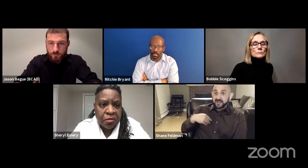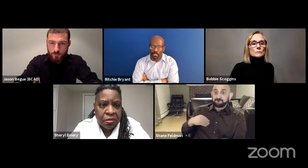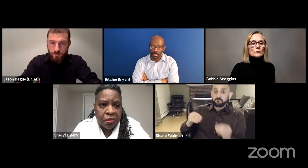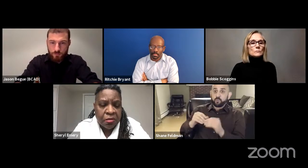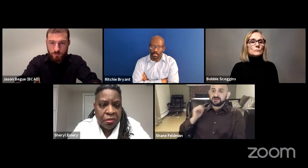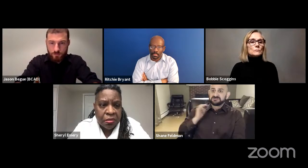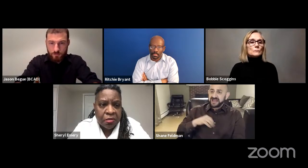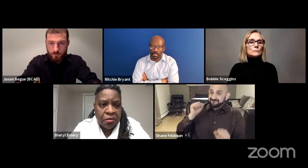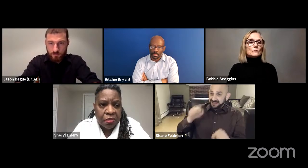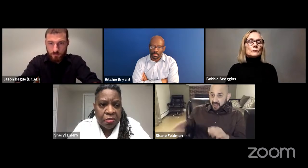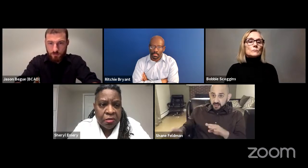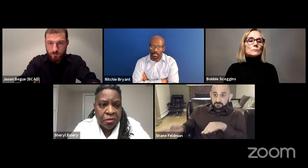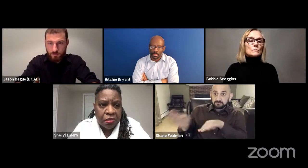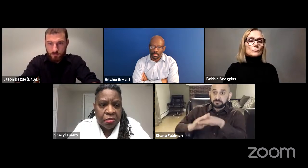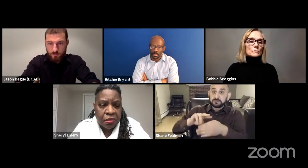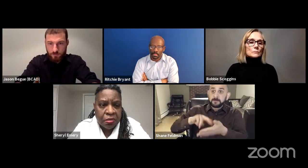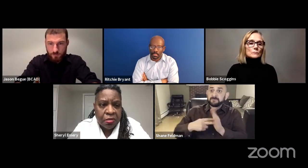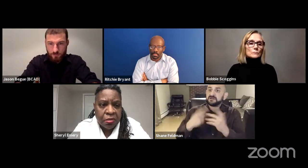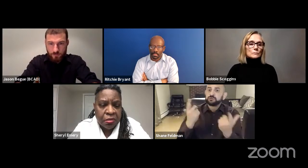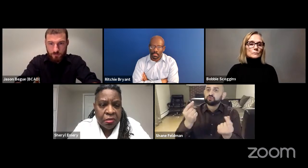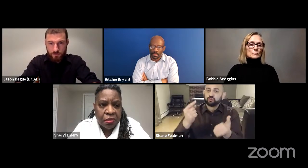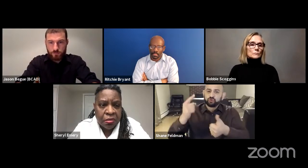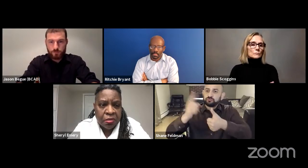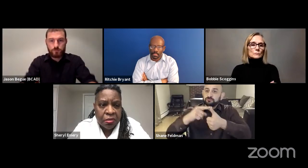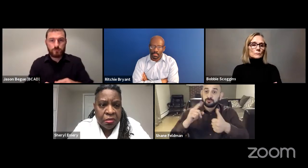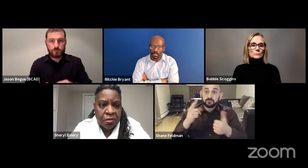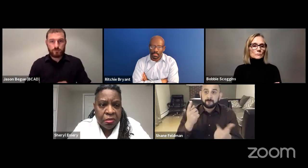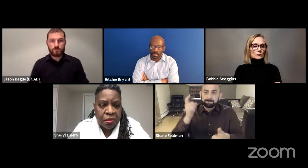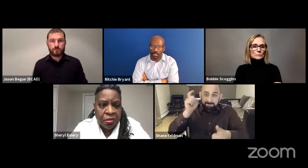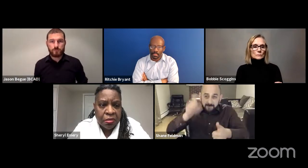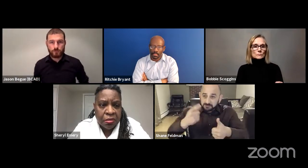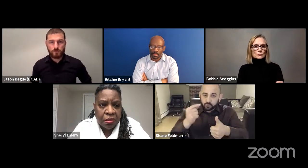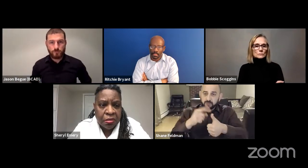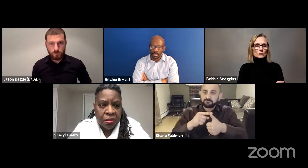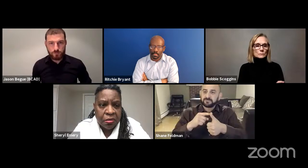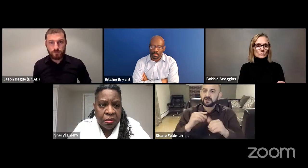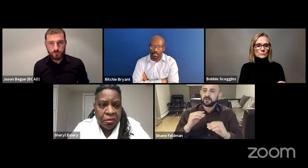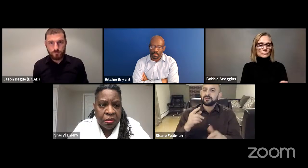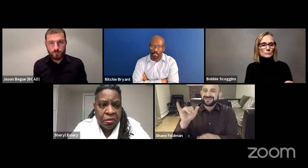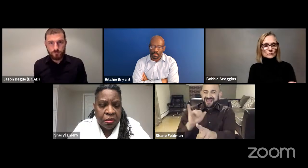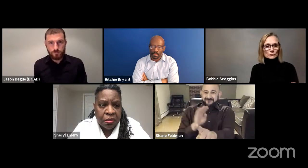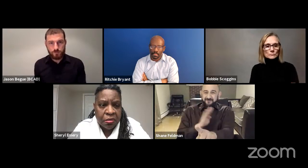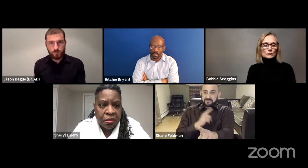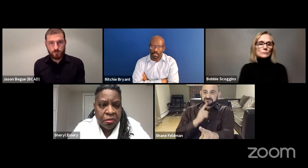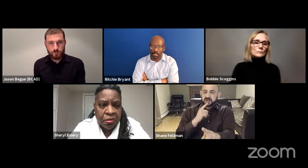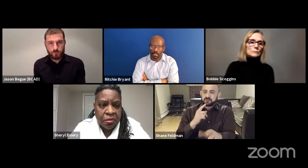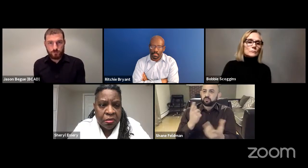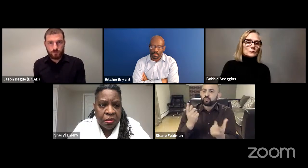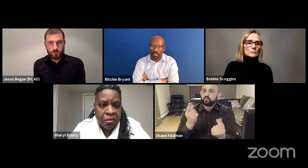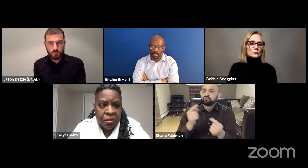three staff members. Is that sufficient? Can they add more staff? Again, that's something